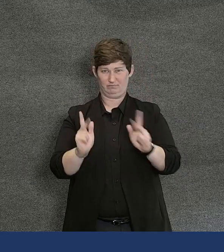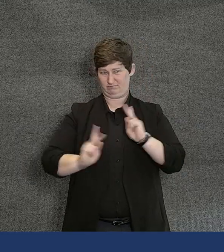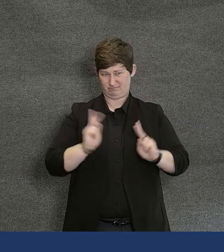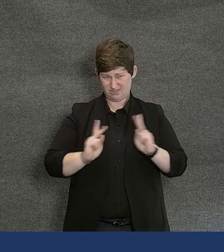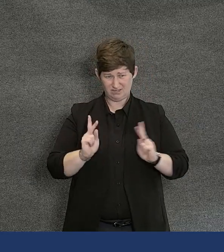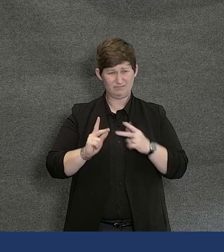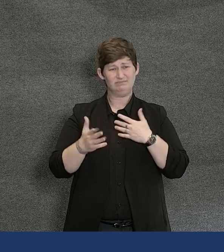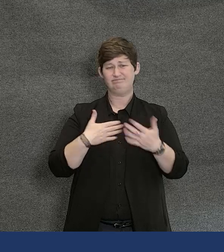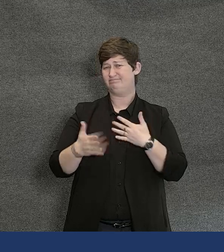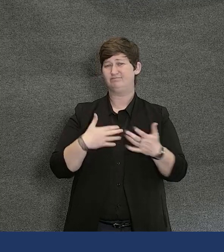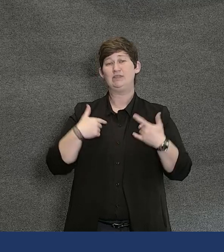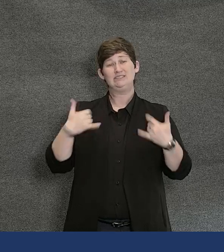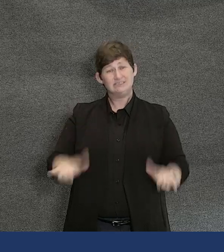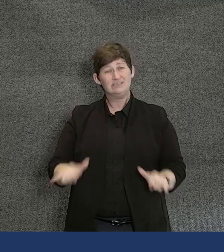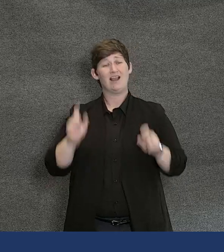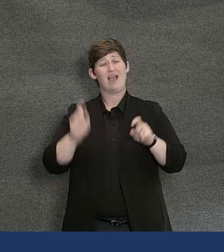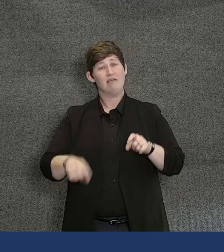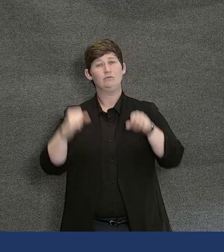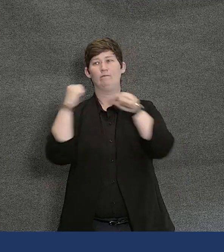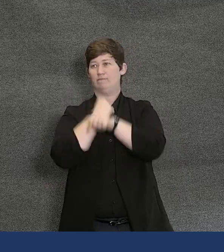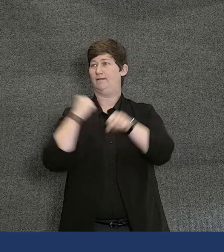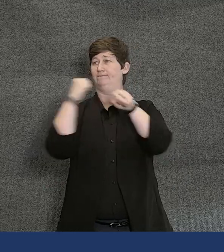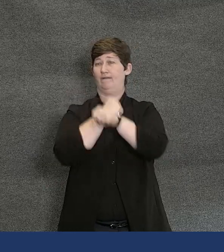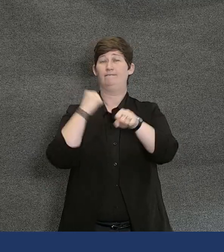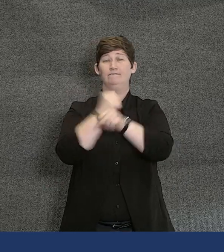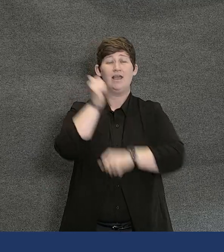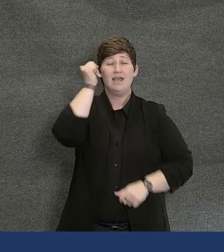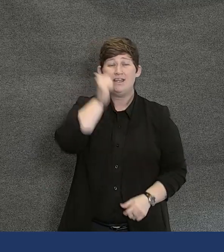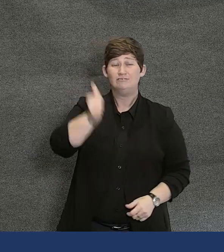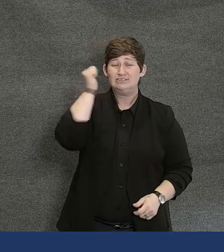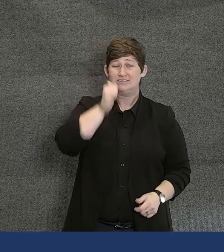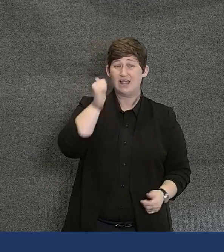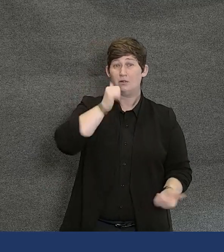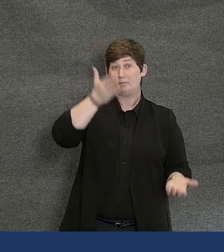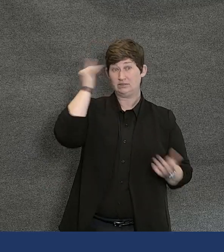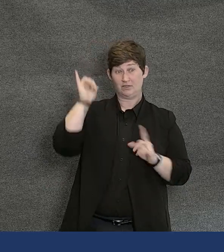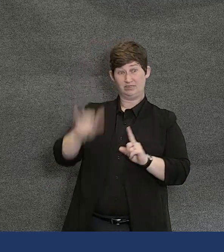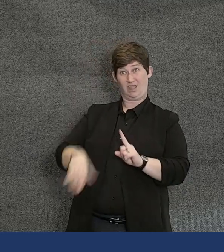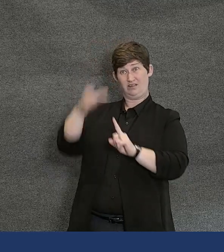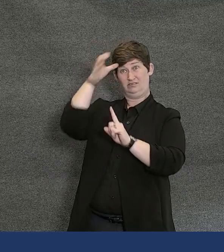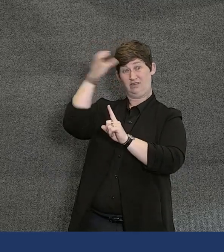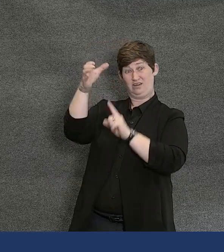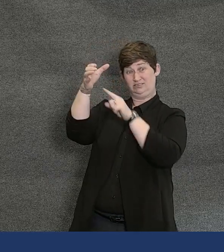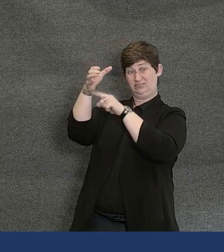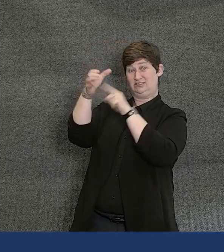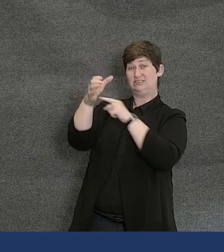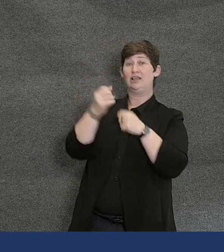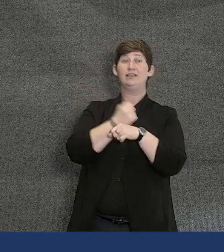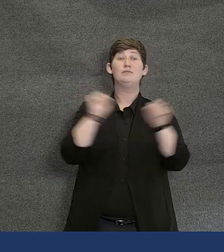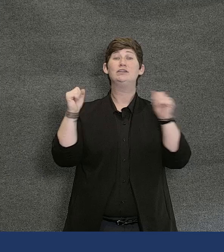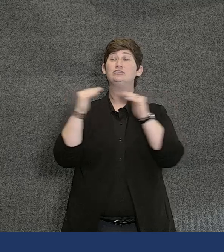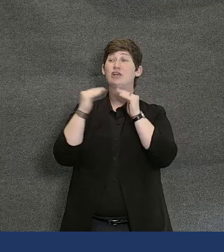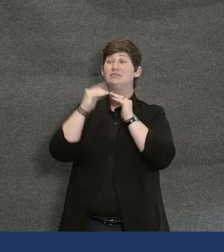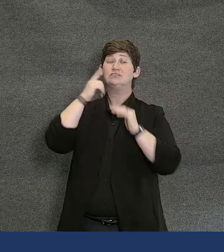every single day because the idea is contested. And so I want to talk to you about the effect of some